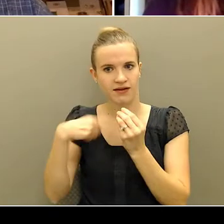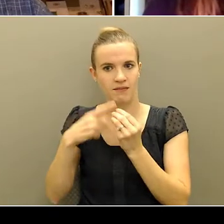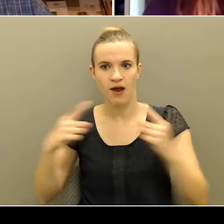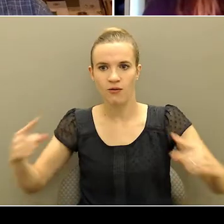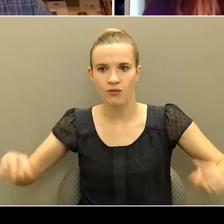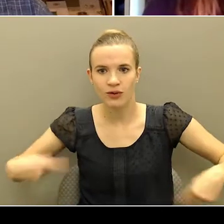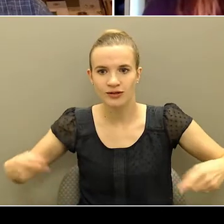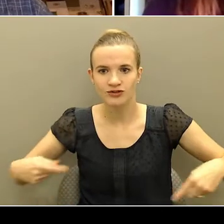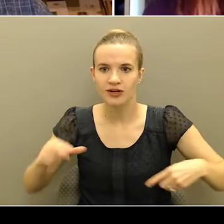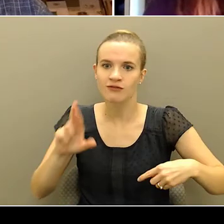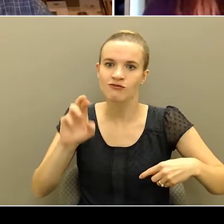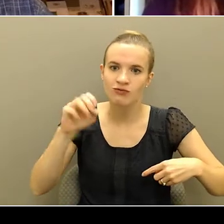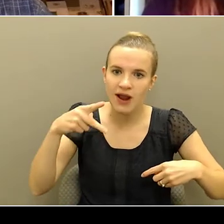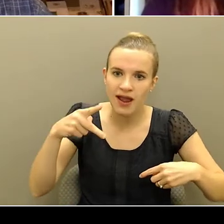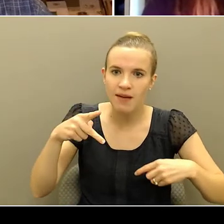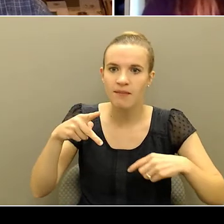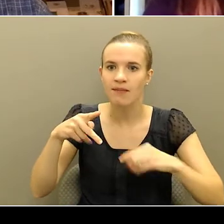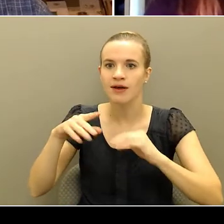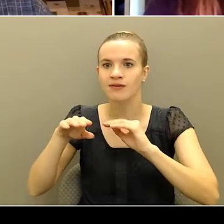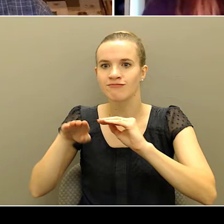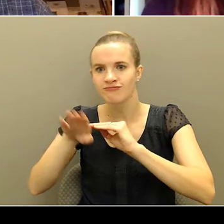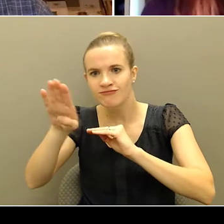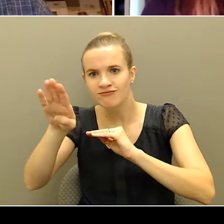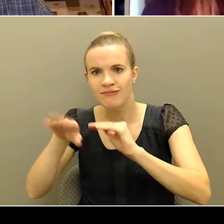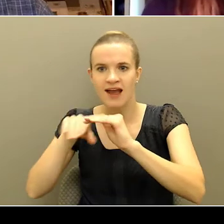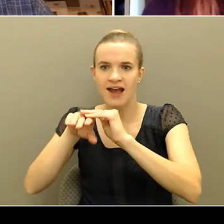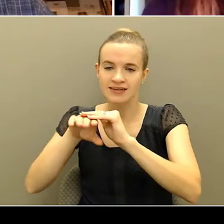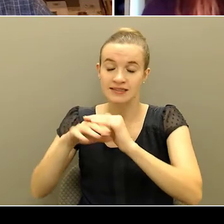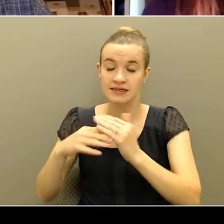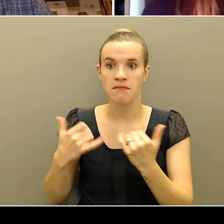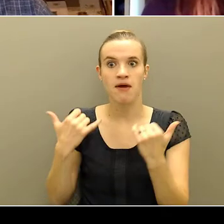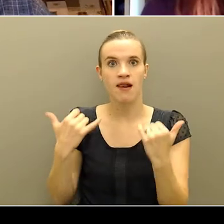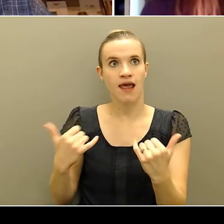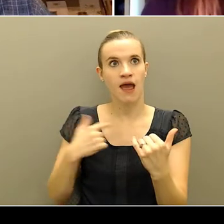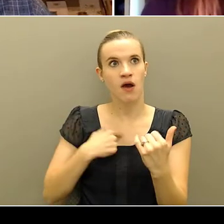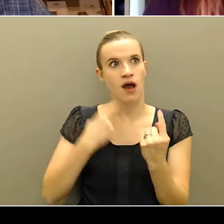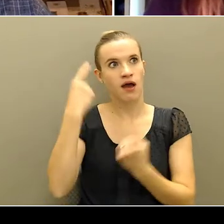are more inclusive for folks who might be visually impaired or blind or have,